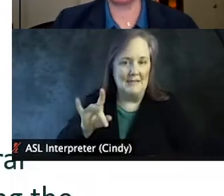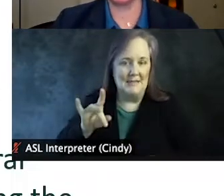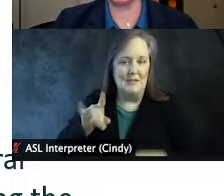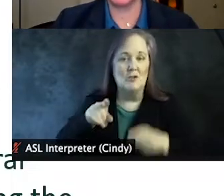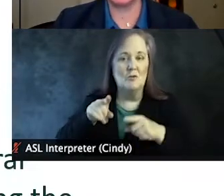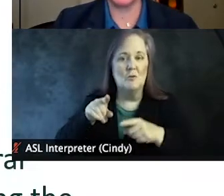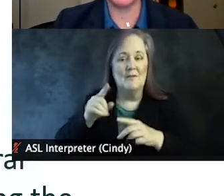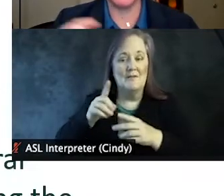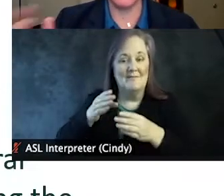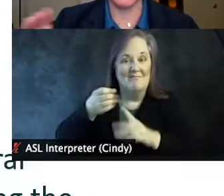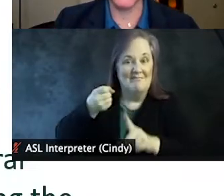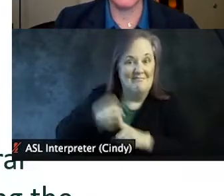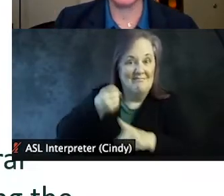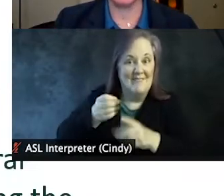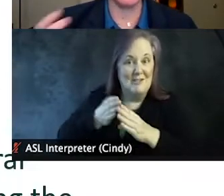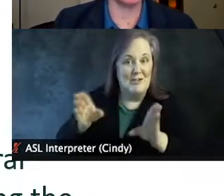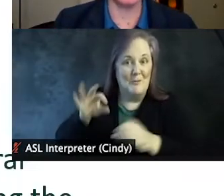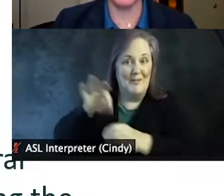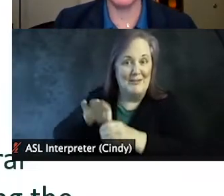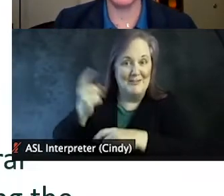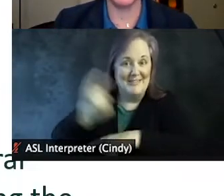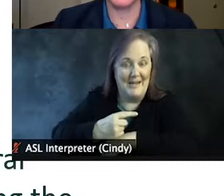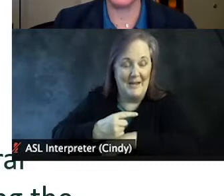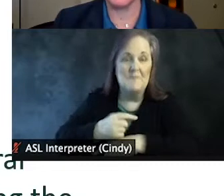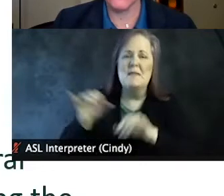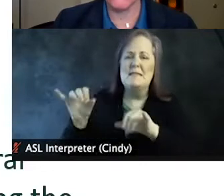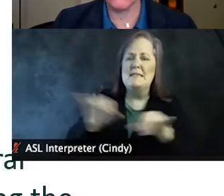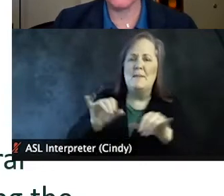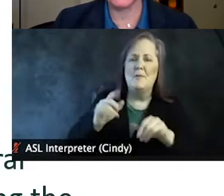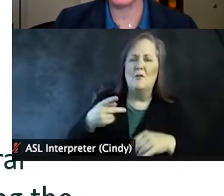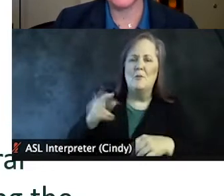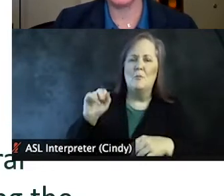in the Q and A and use the chat if you have, you know, other sort of technical issues or something like that?